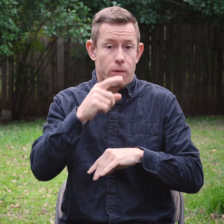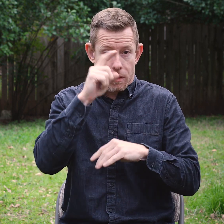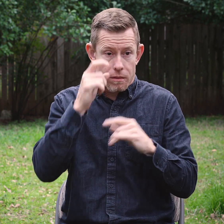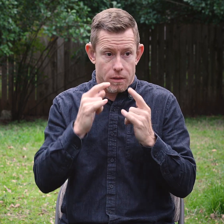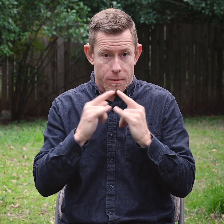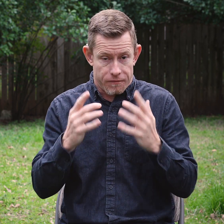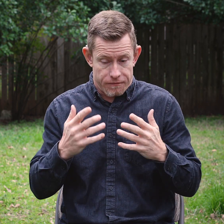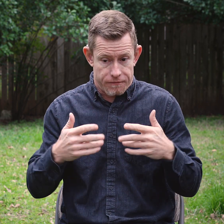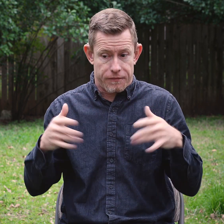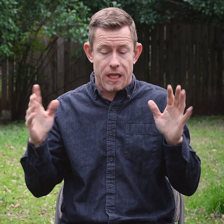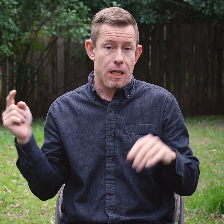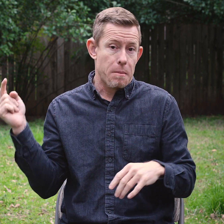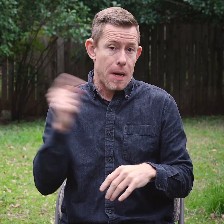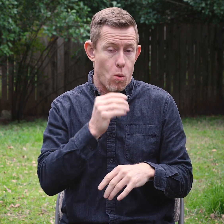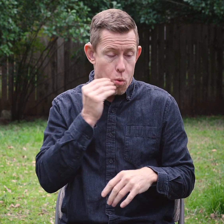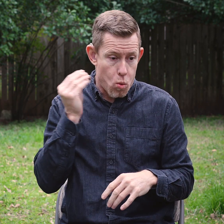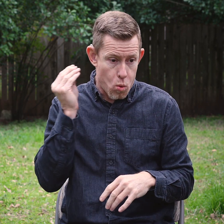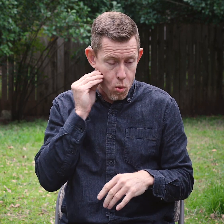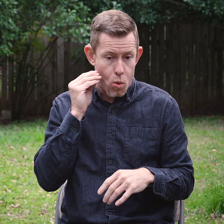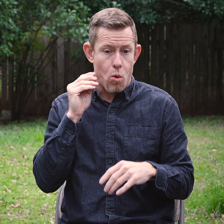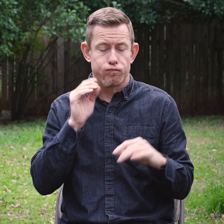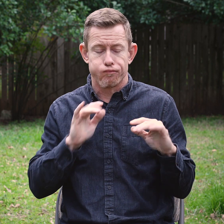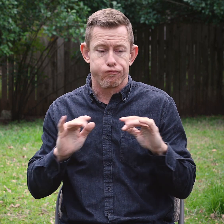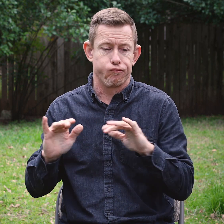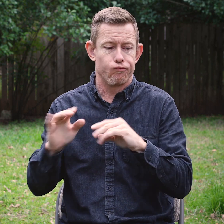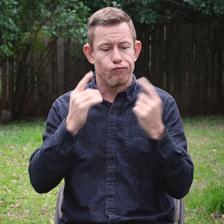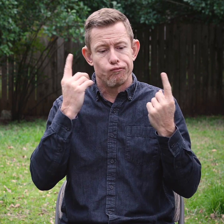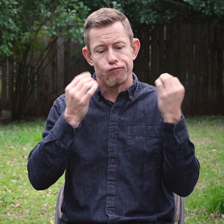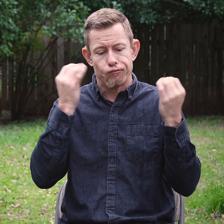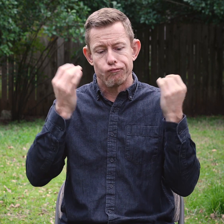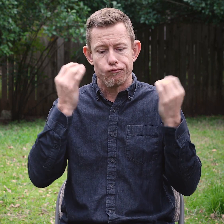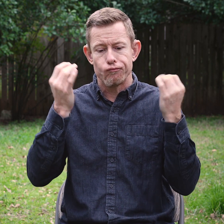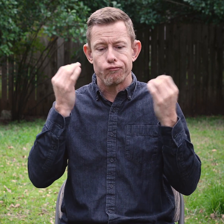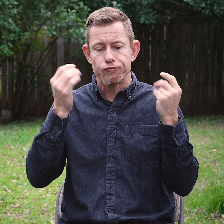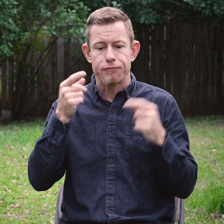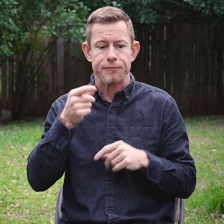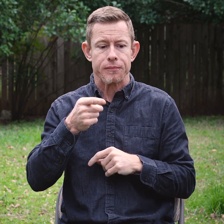It wasn’t until after summer camp, when I was back home, that I began having thoughts.